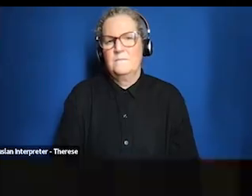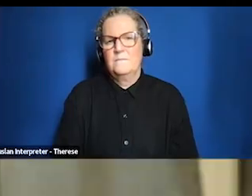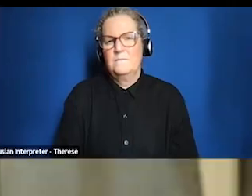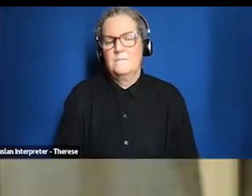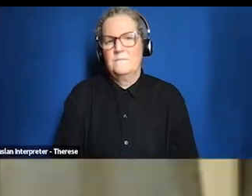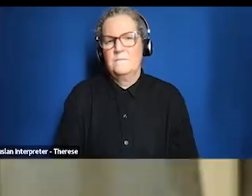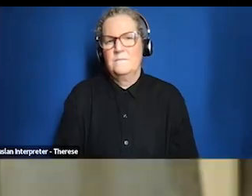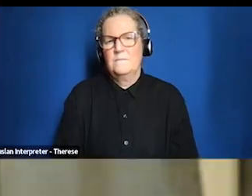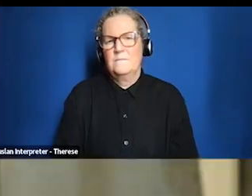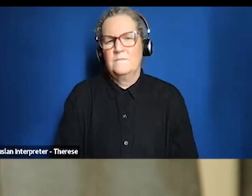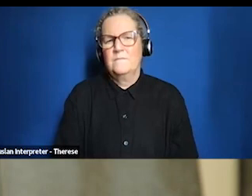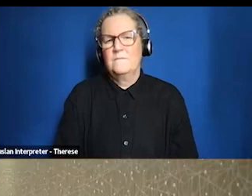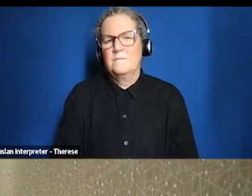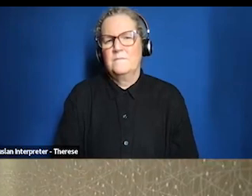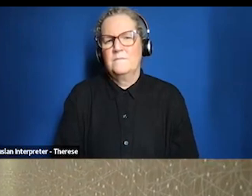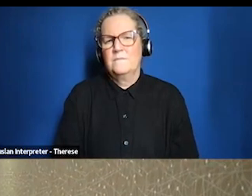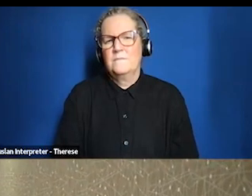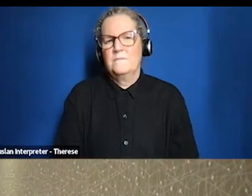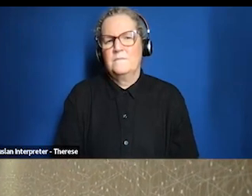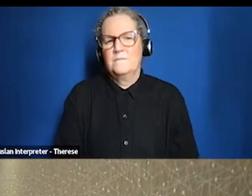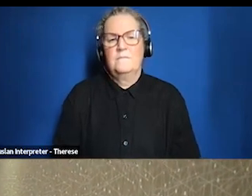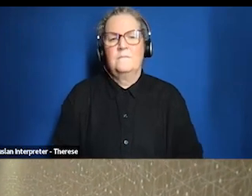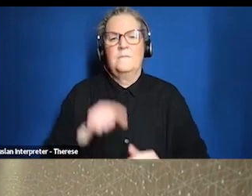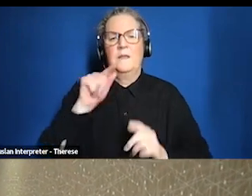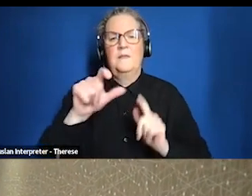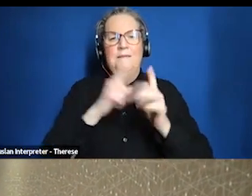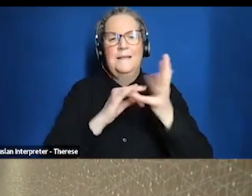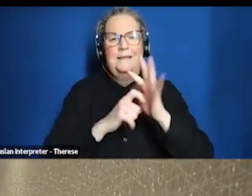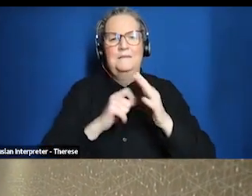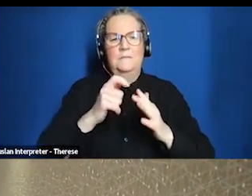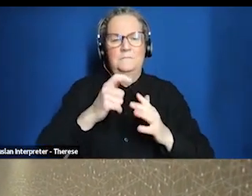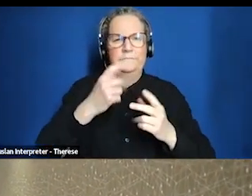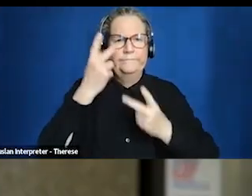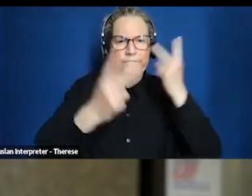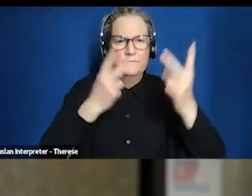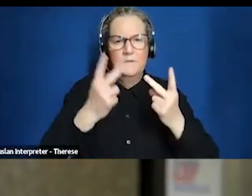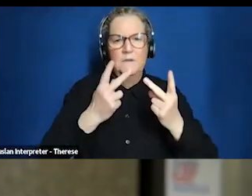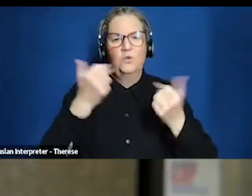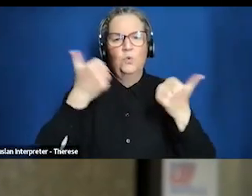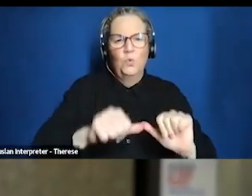The National Disability Data Asset seeks to acquire and use de-identified data from people